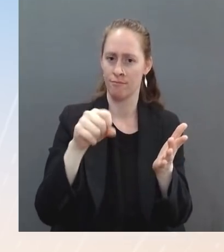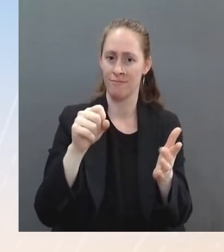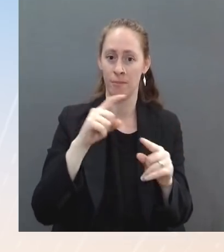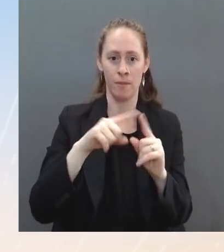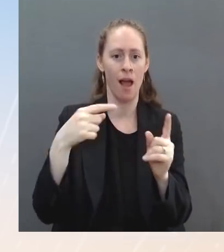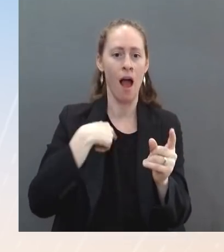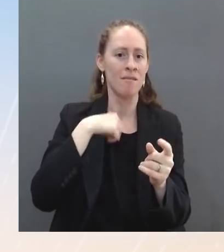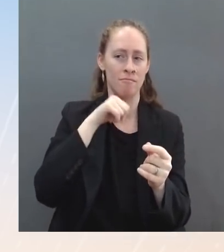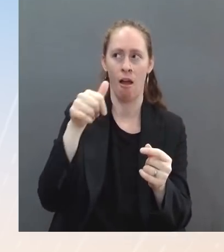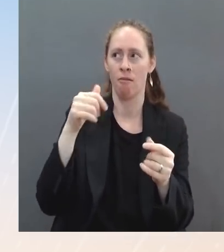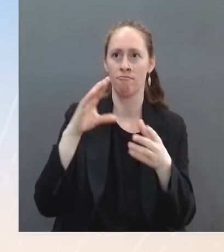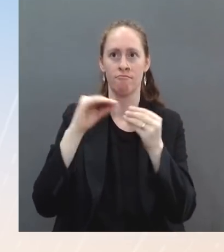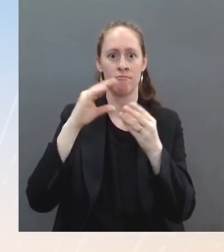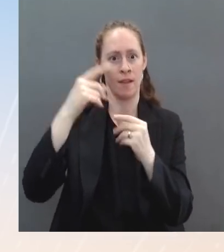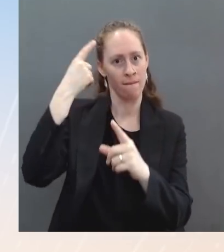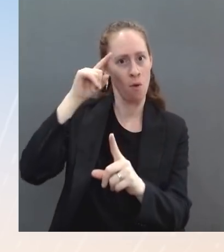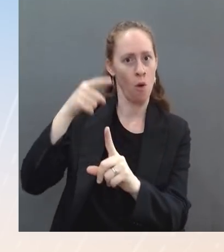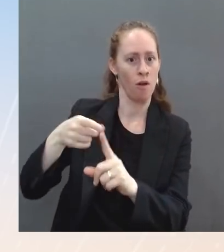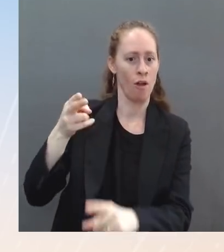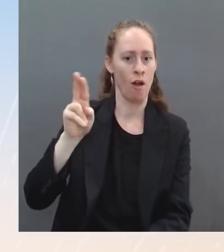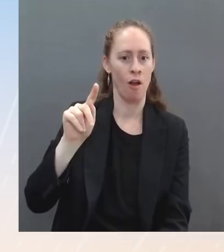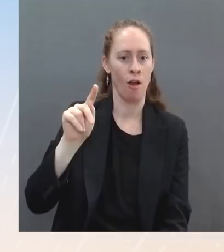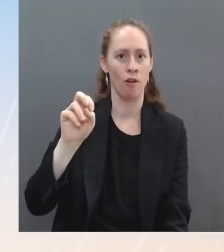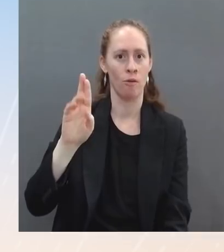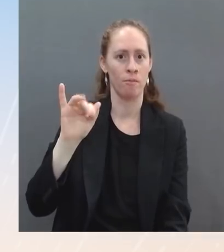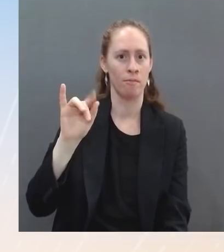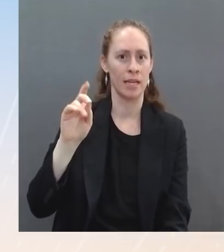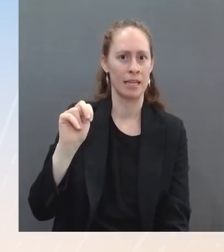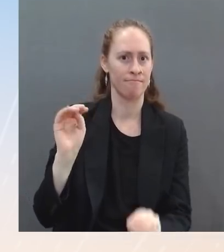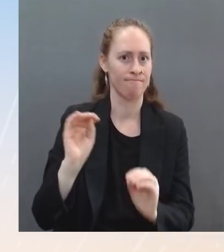The Press: Thank you, Kate. On releasing barrels from the Strategic Reserve: